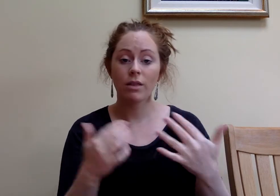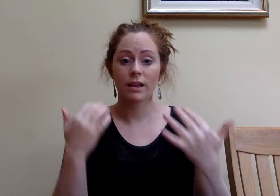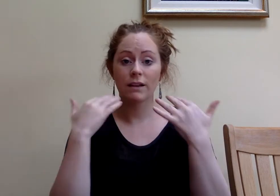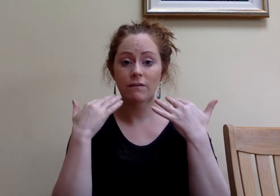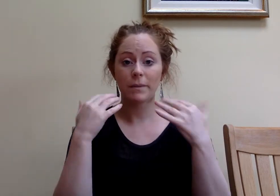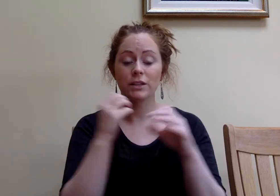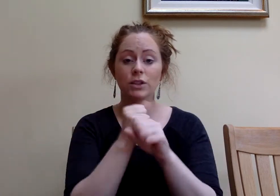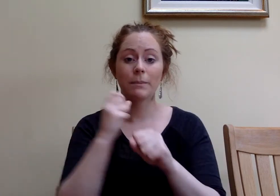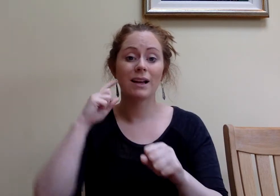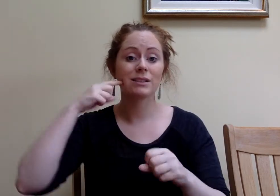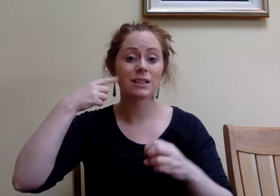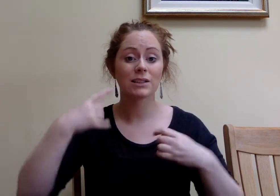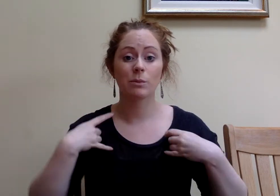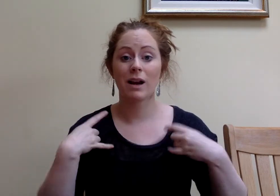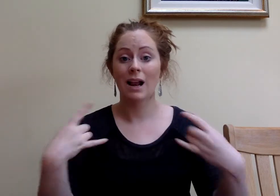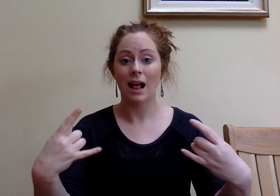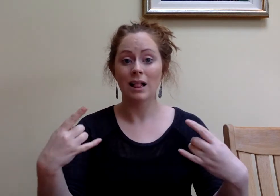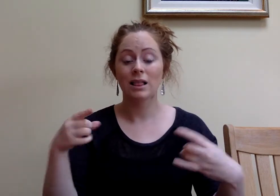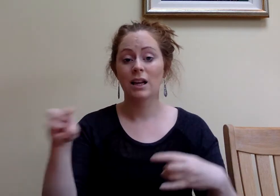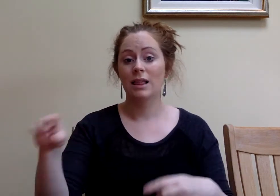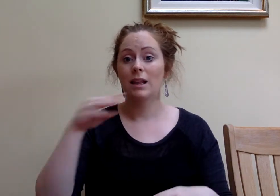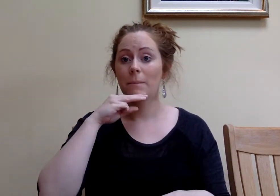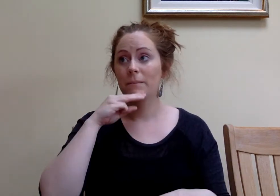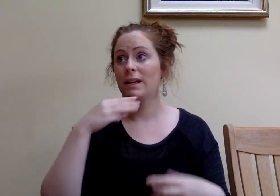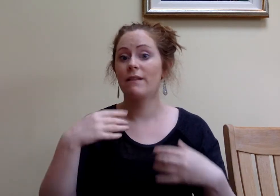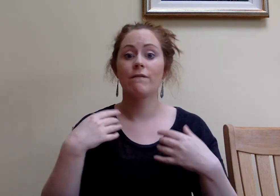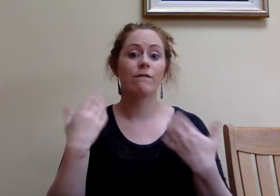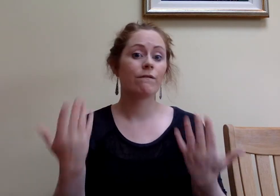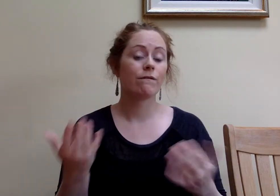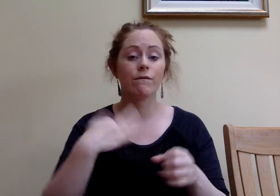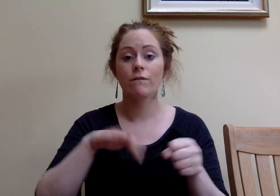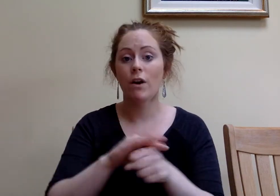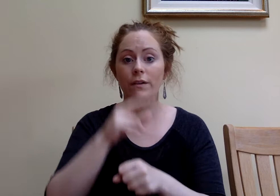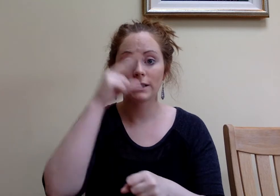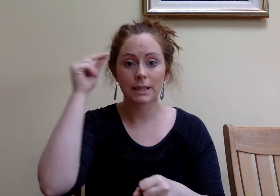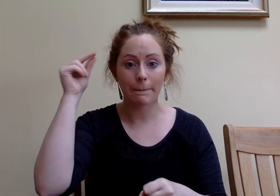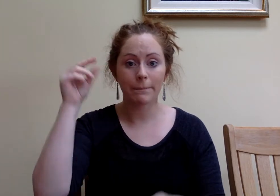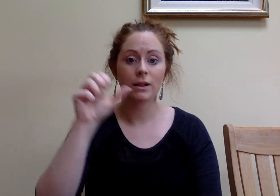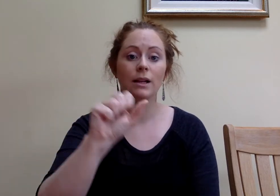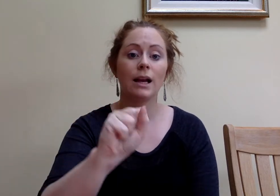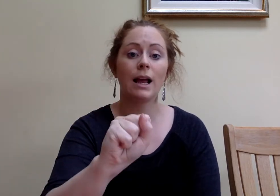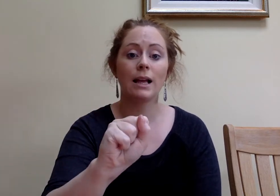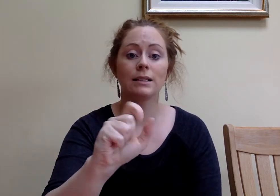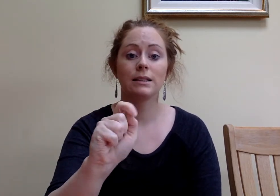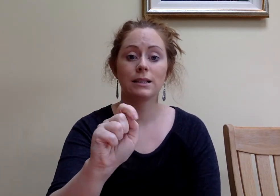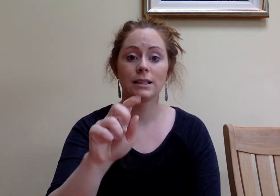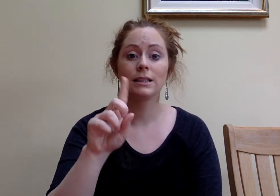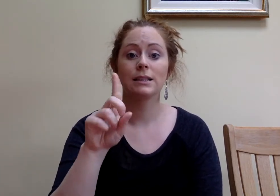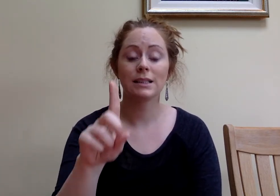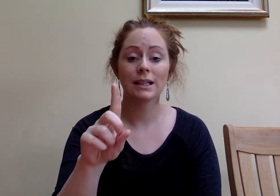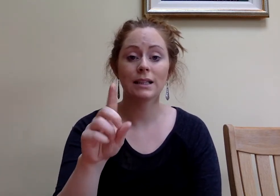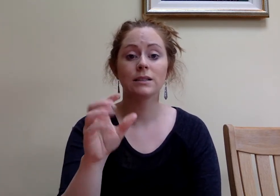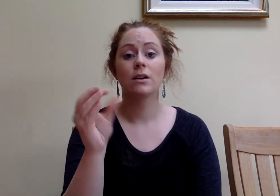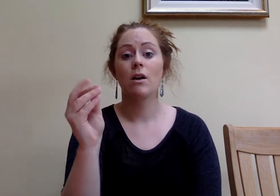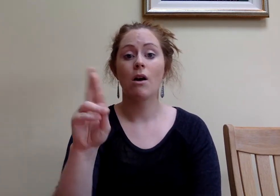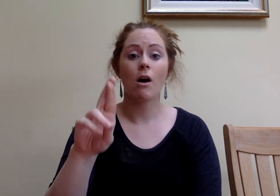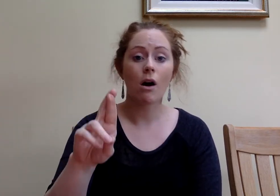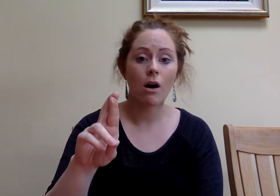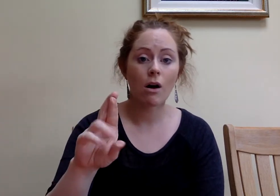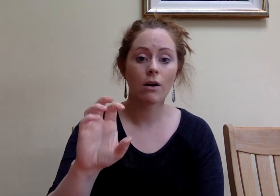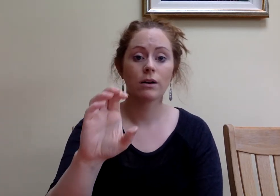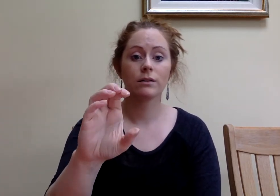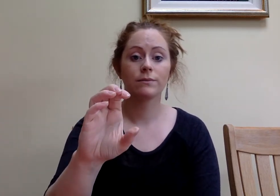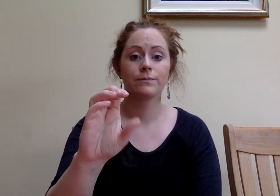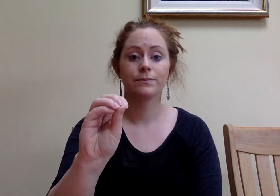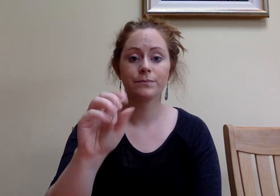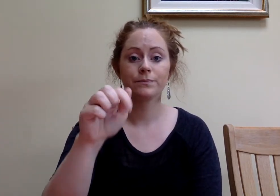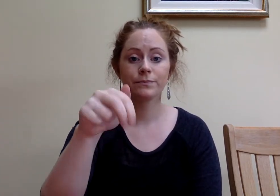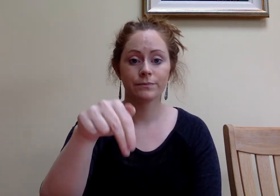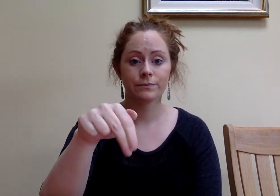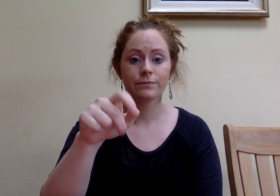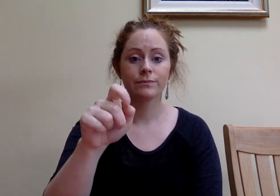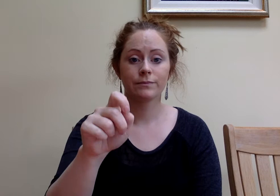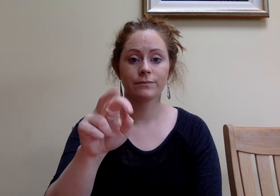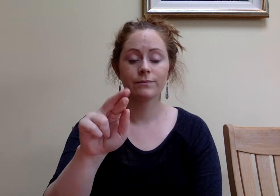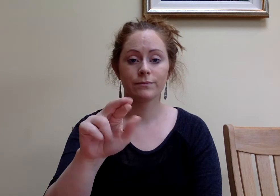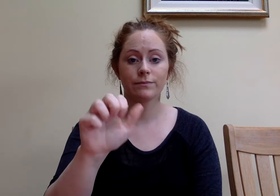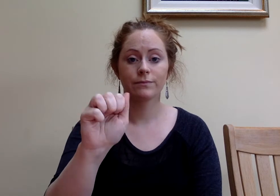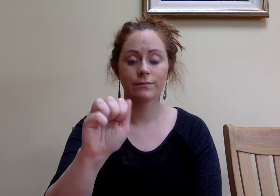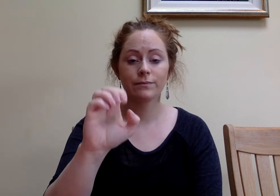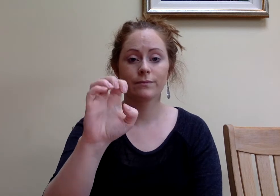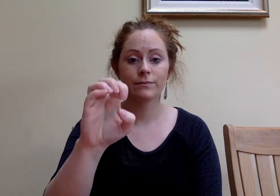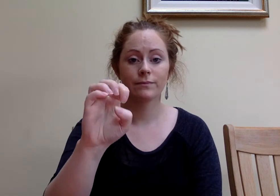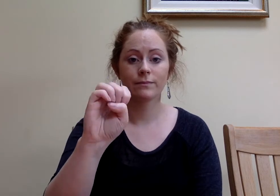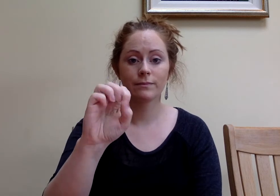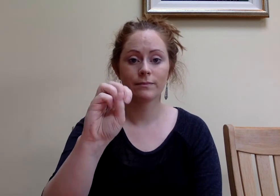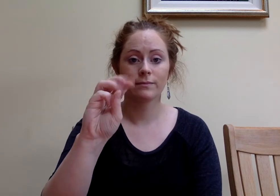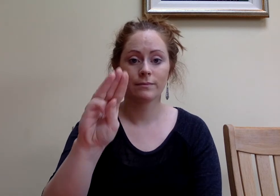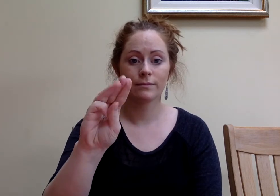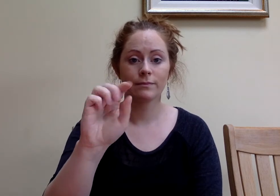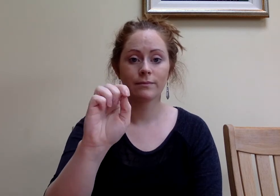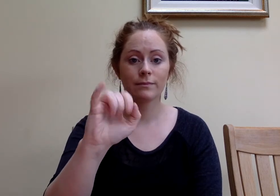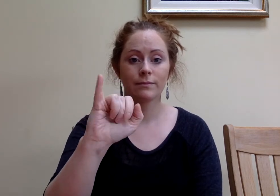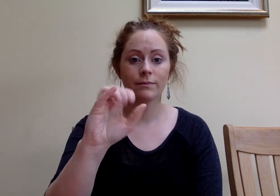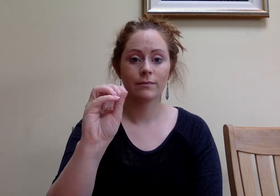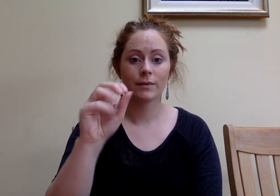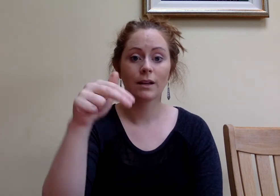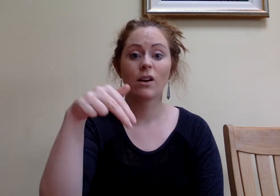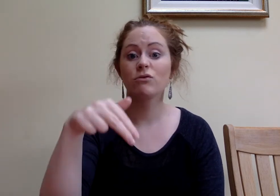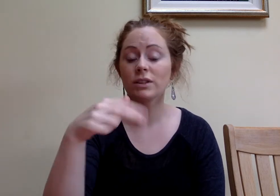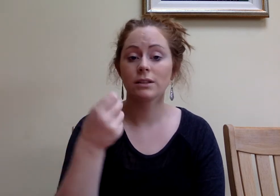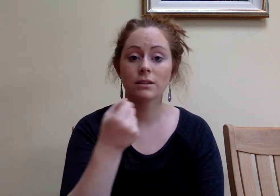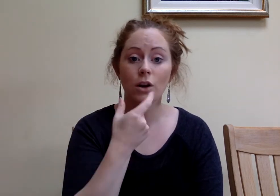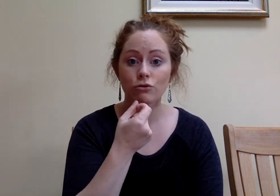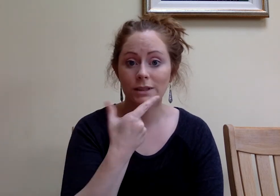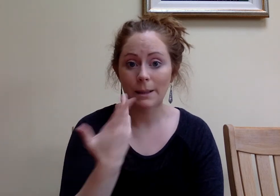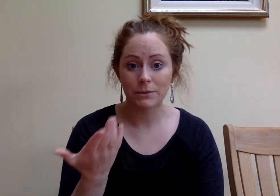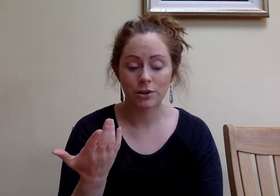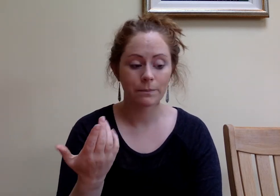Another example is information about sexual health such as STD’s and contraception.